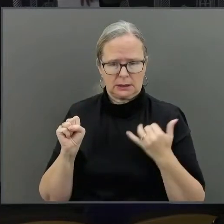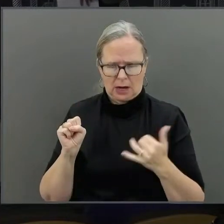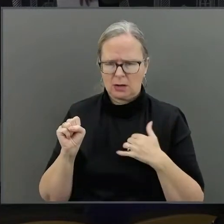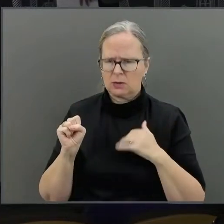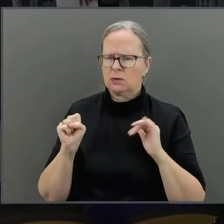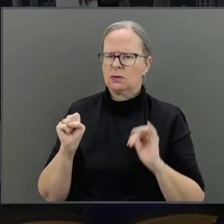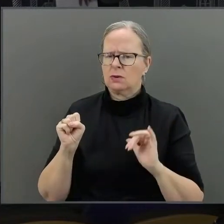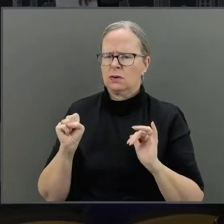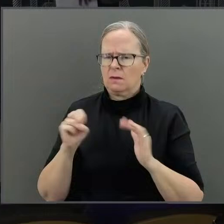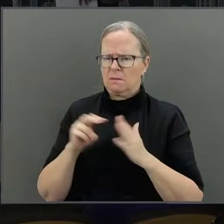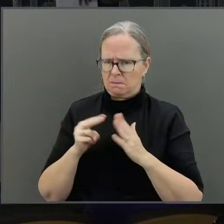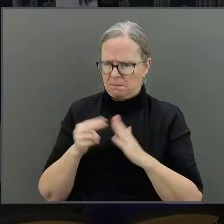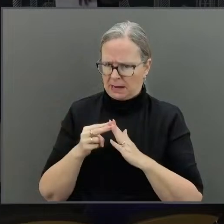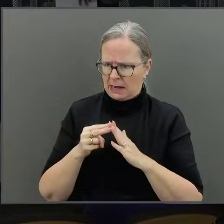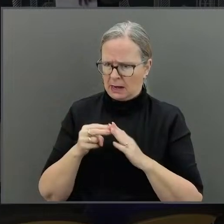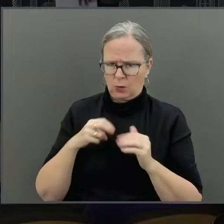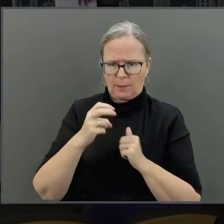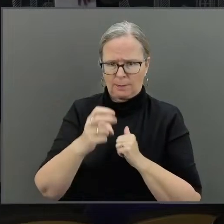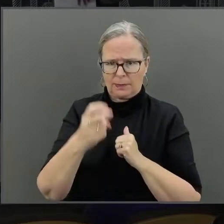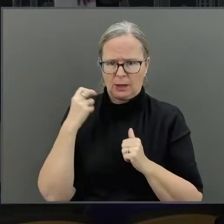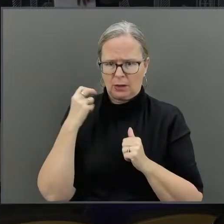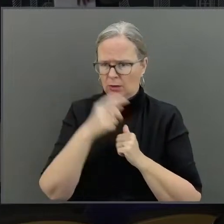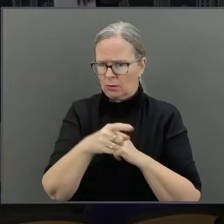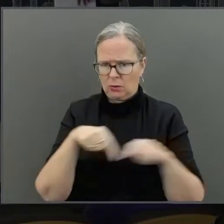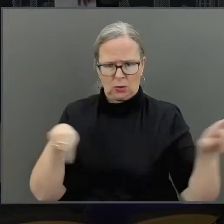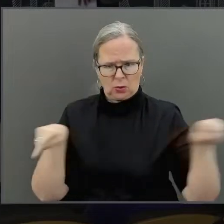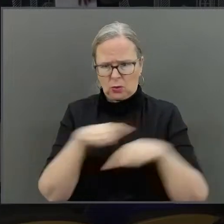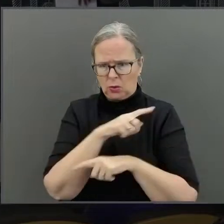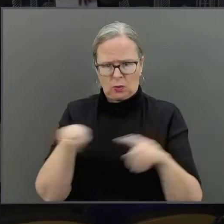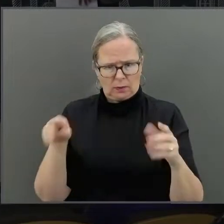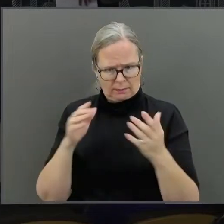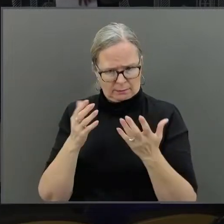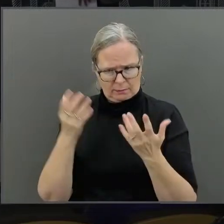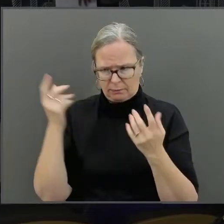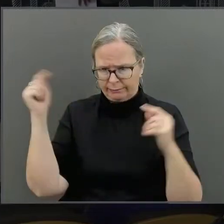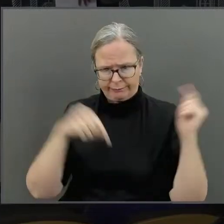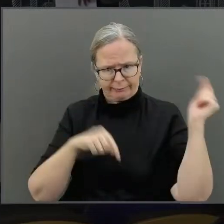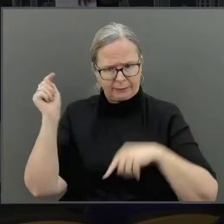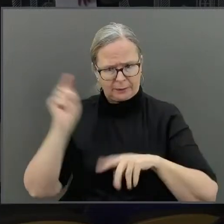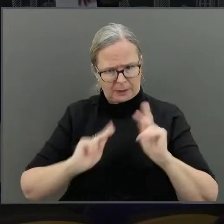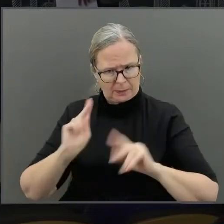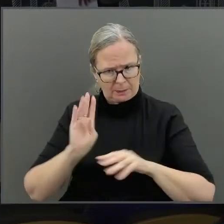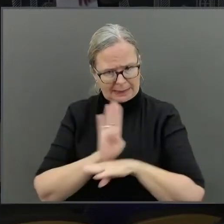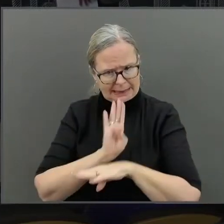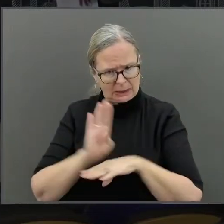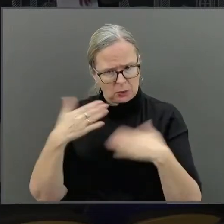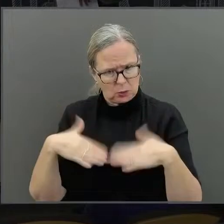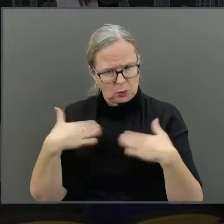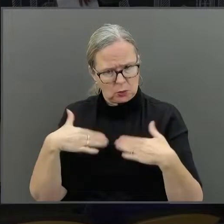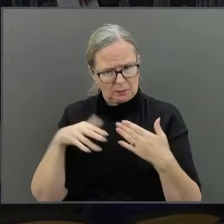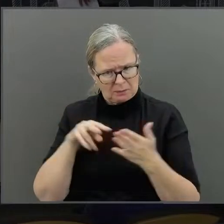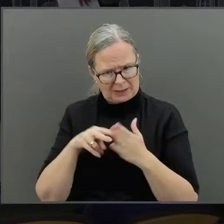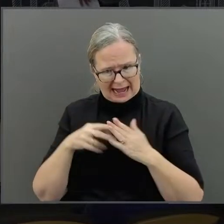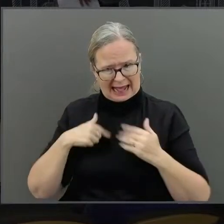given that this is where the break occurred about three blocks away from my home uh what impact will